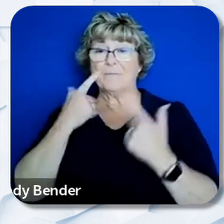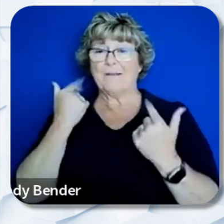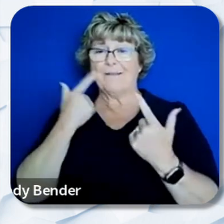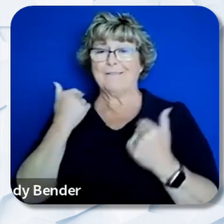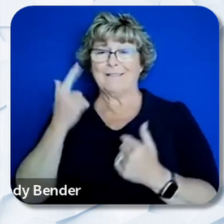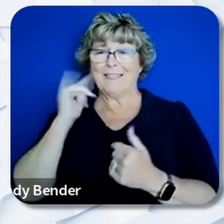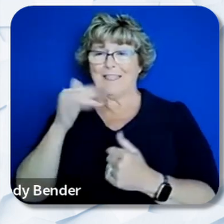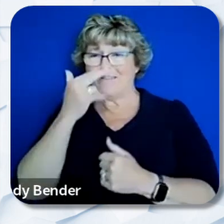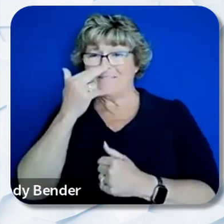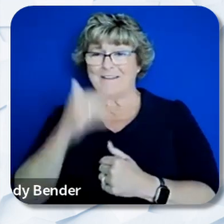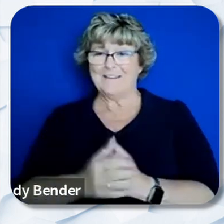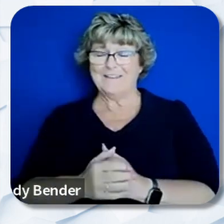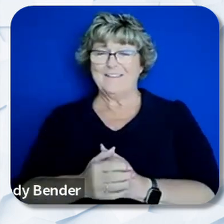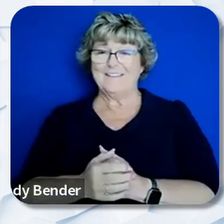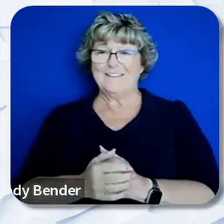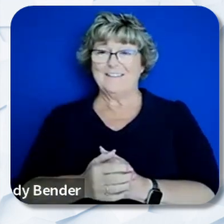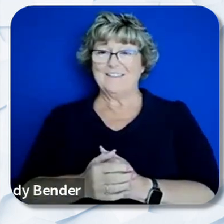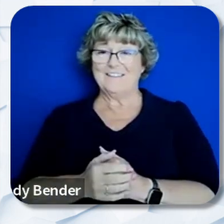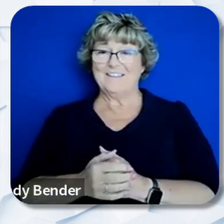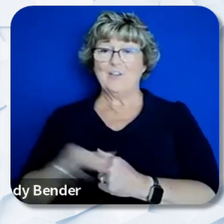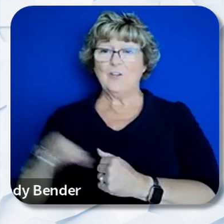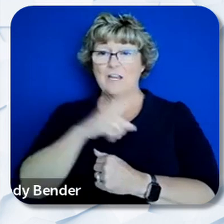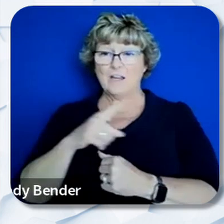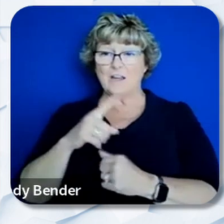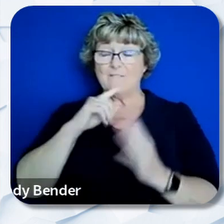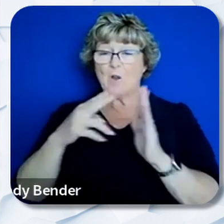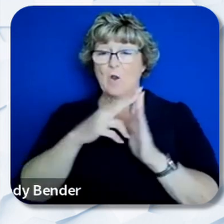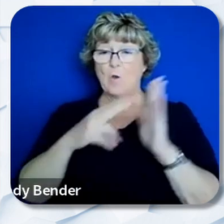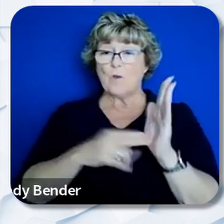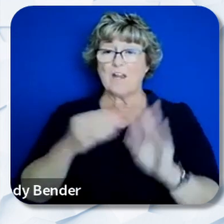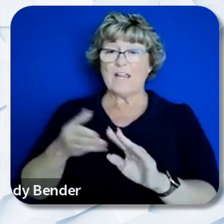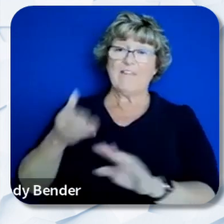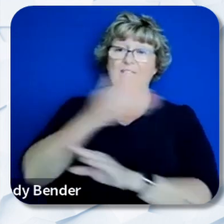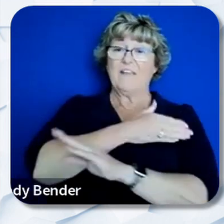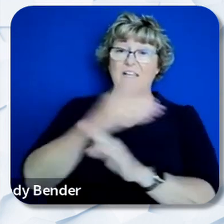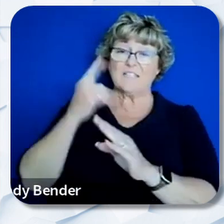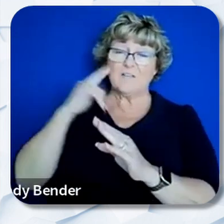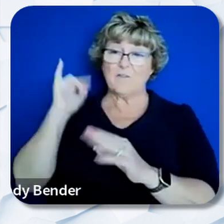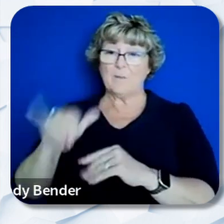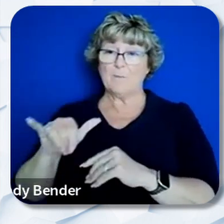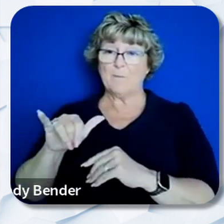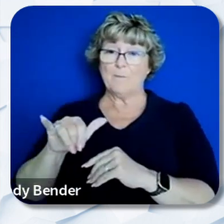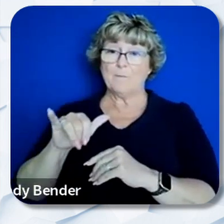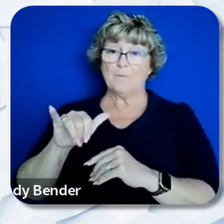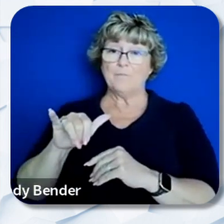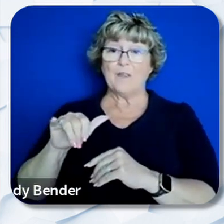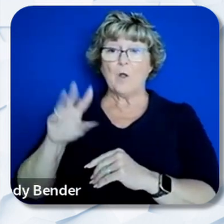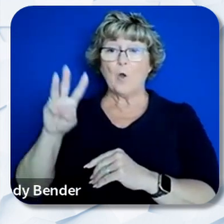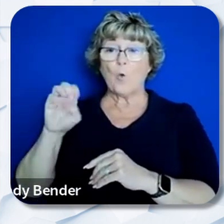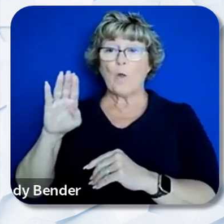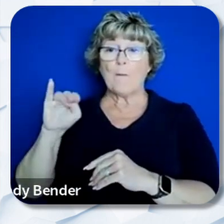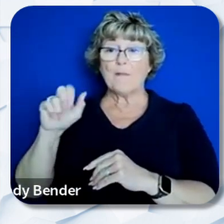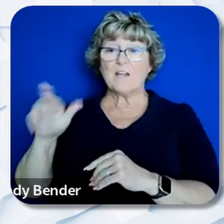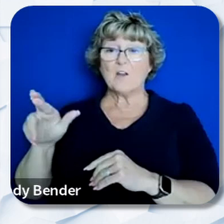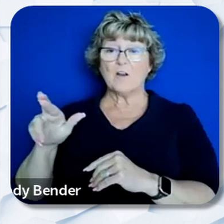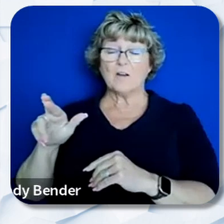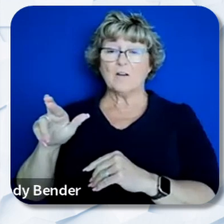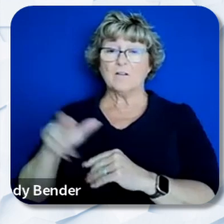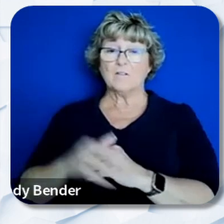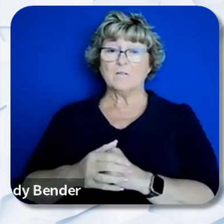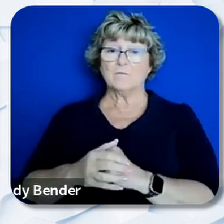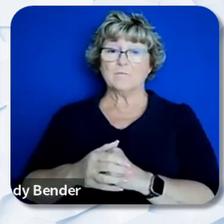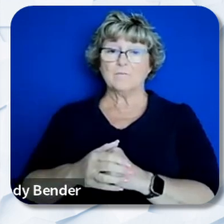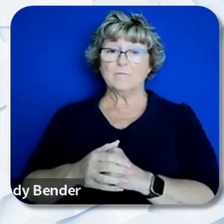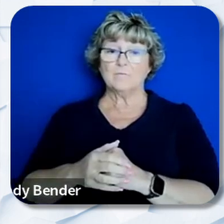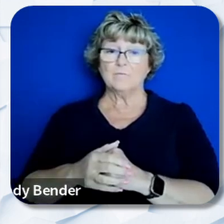very funny. If you registered in advance for this webinar, then you should have received